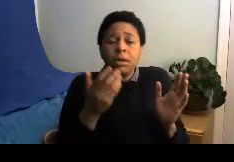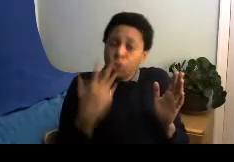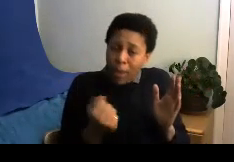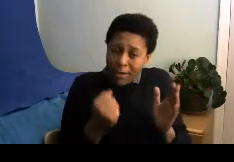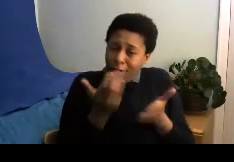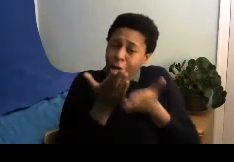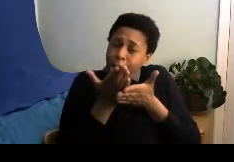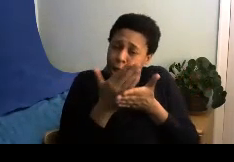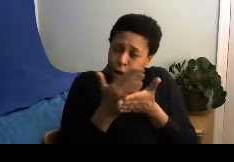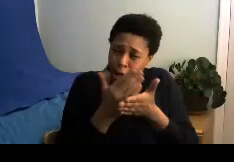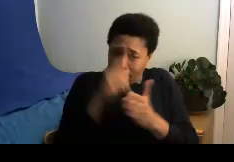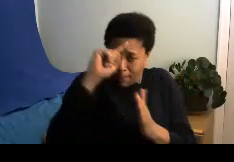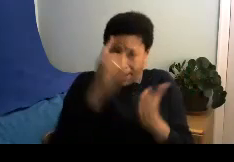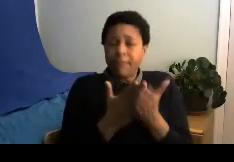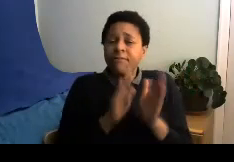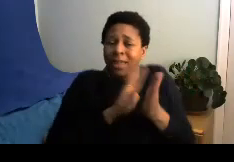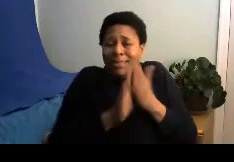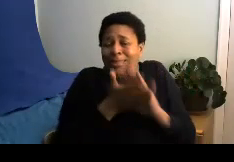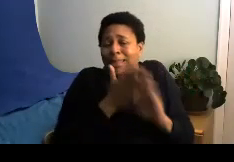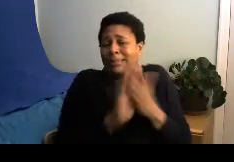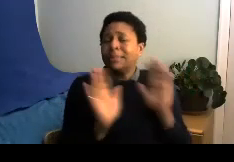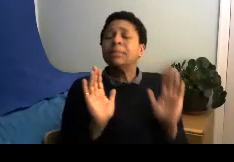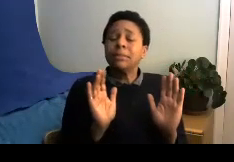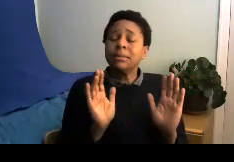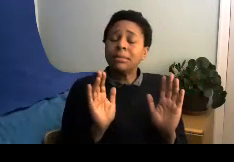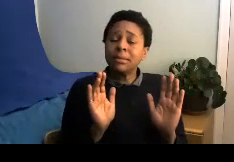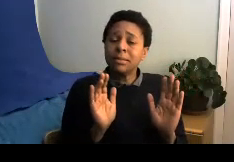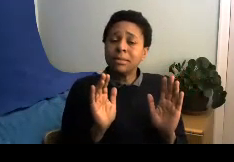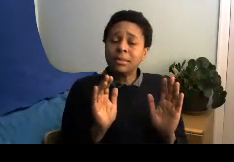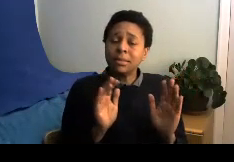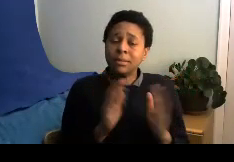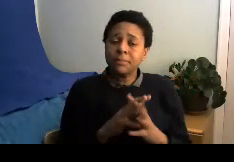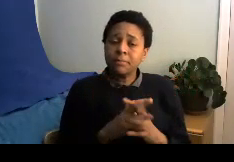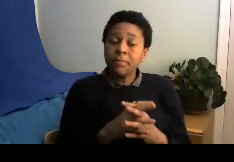this shared frame of reference, which, you know, gives you,